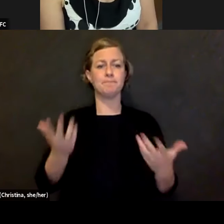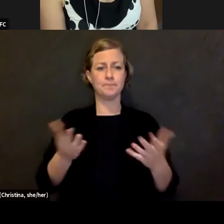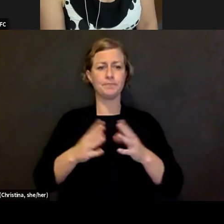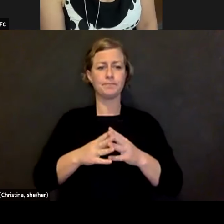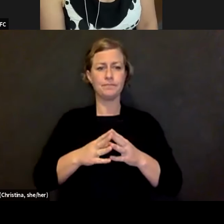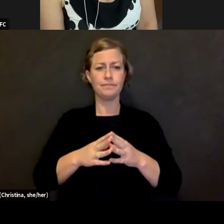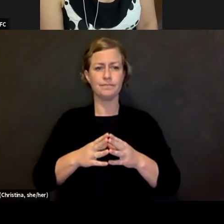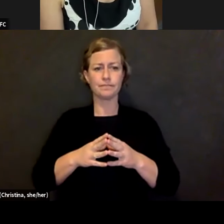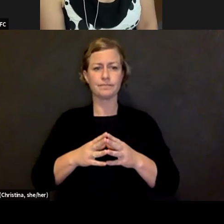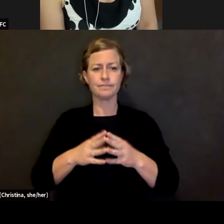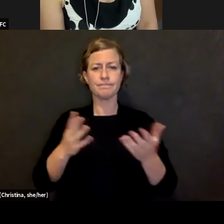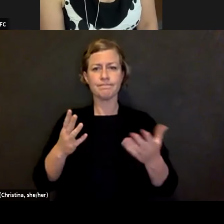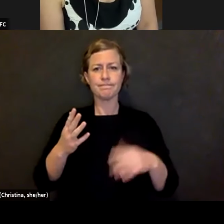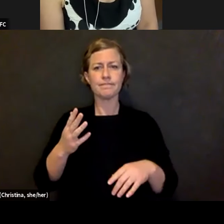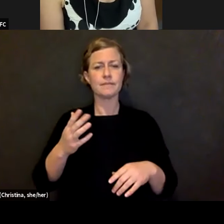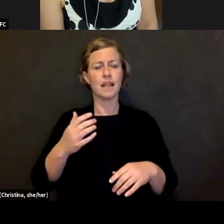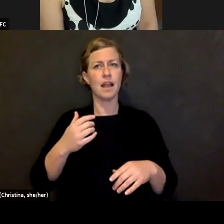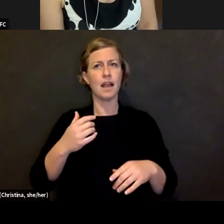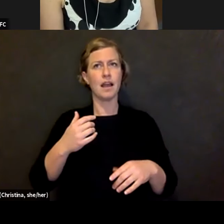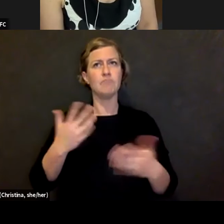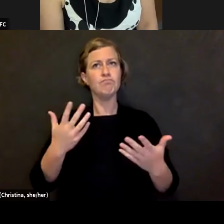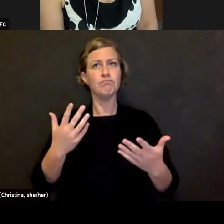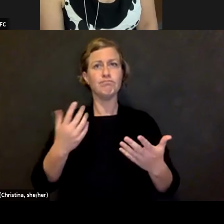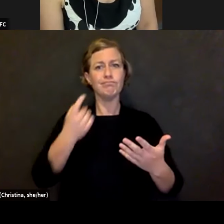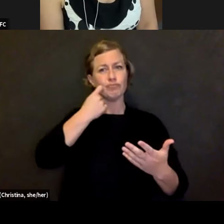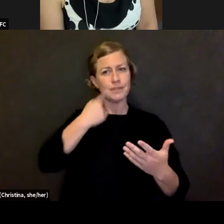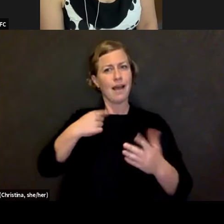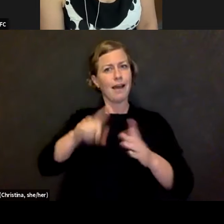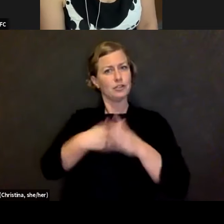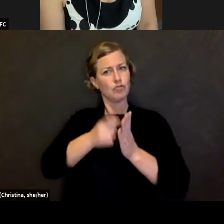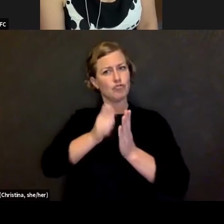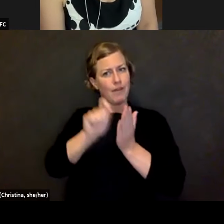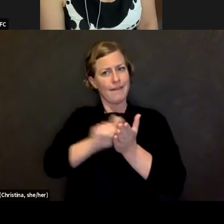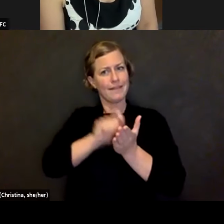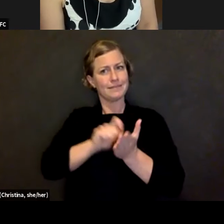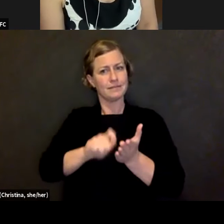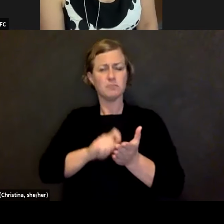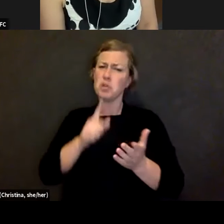even know what that looked like until I'd say fairly